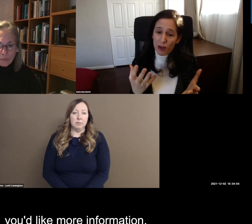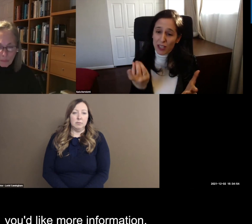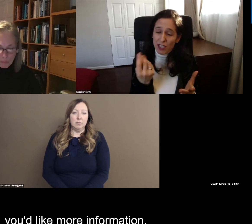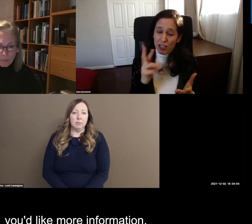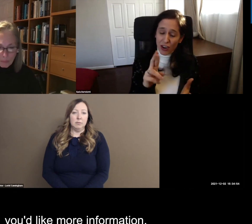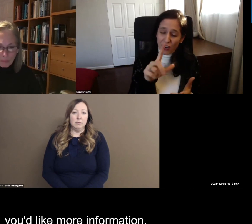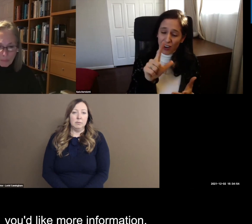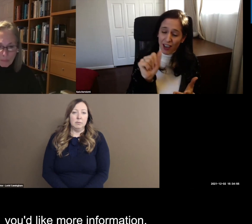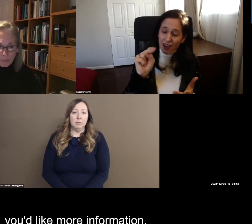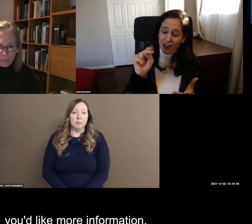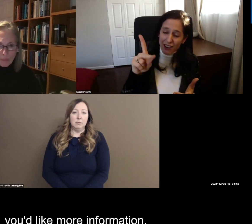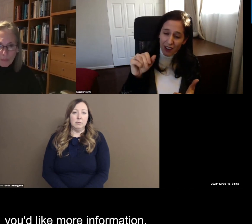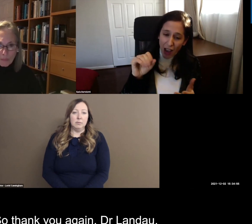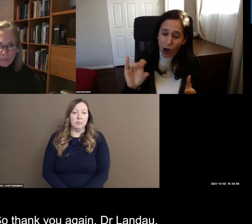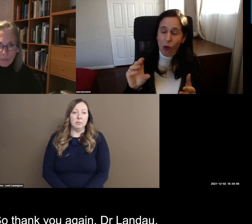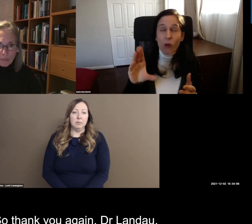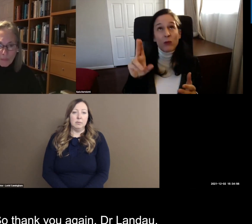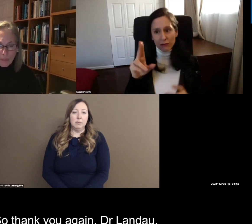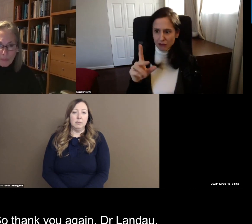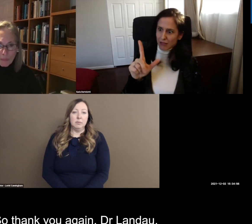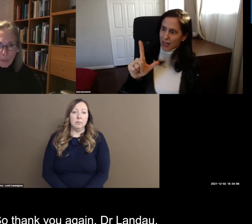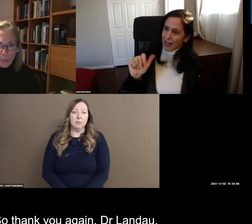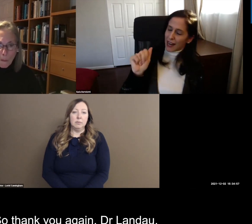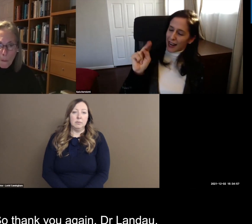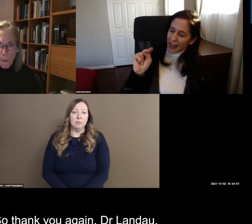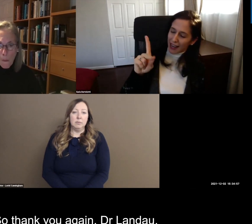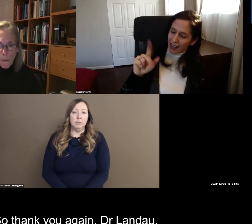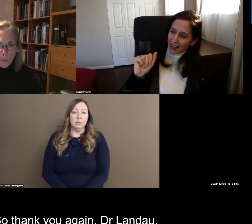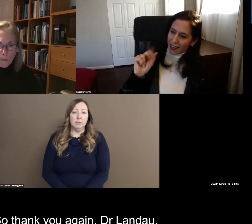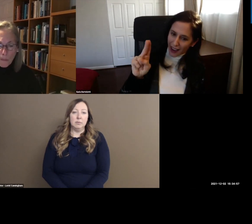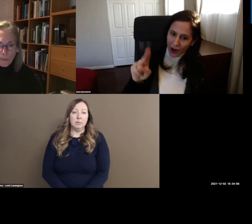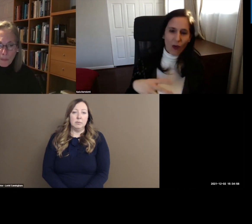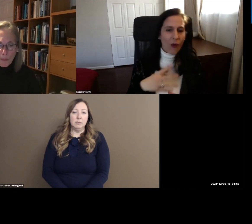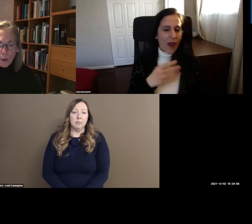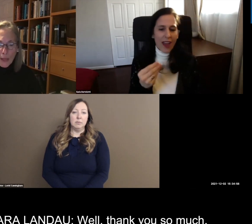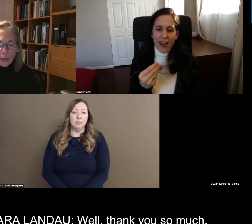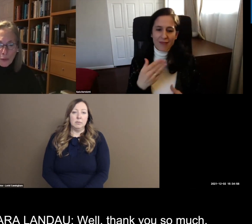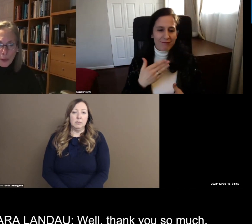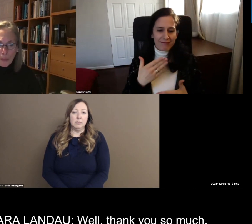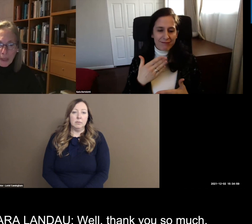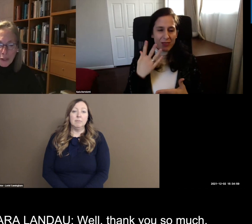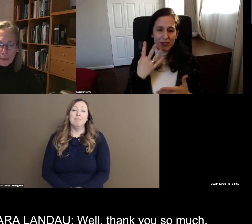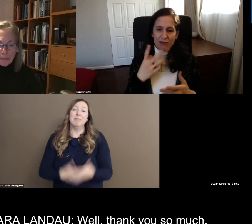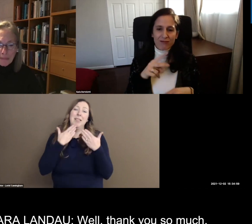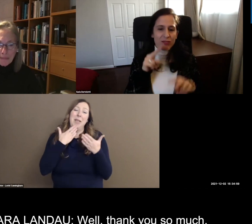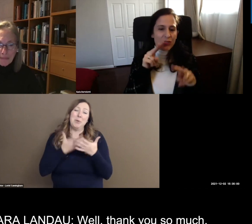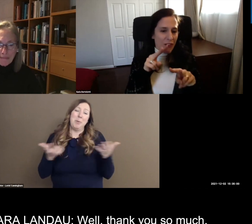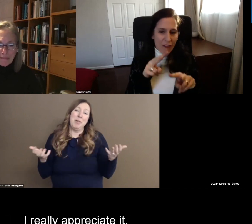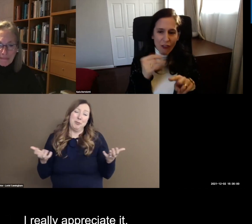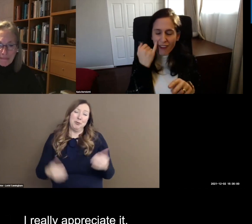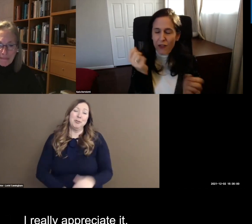more information so thank you again dr landau